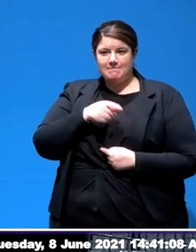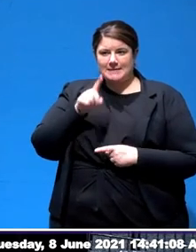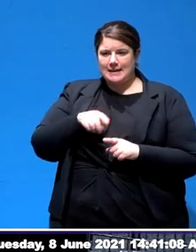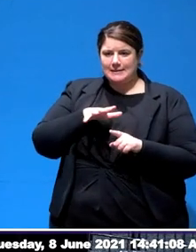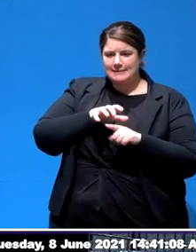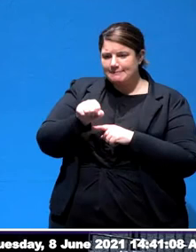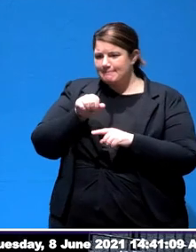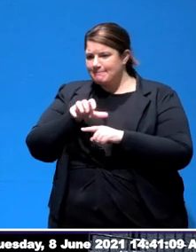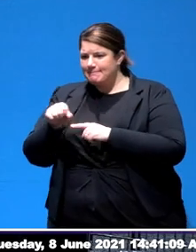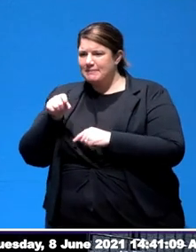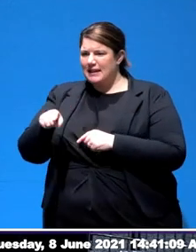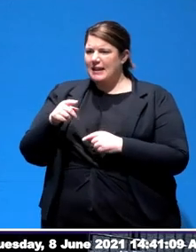in N Street was like.